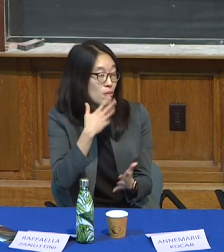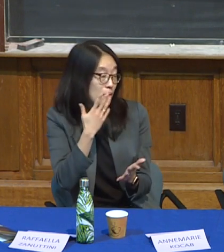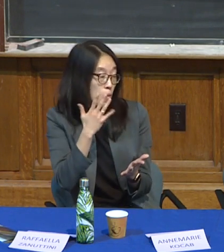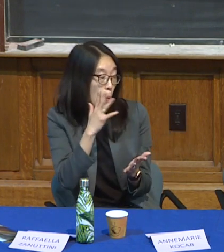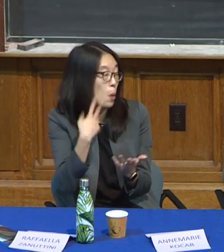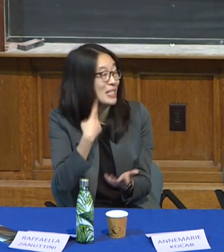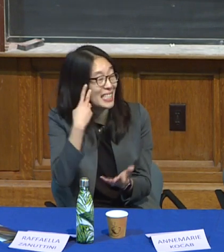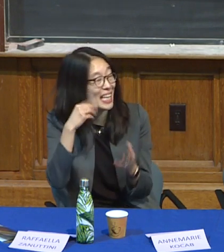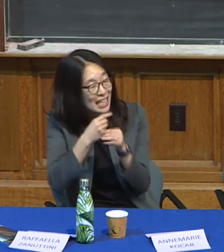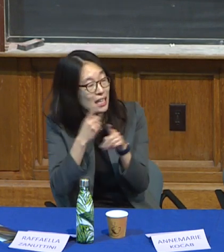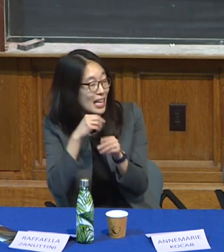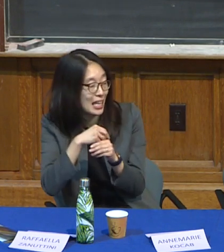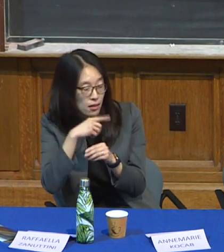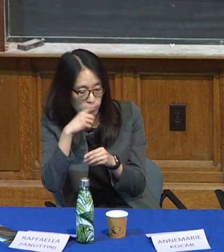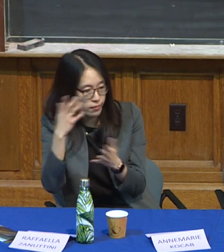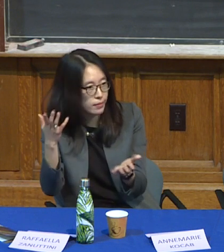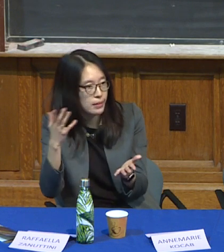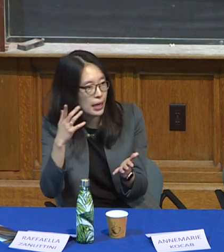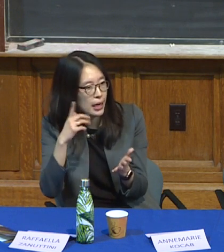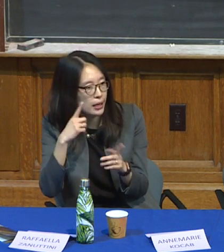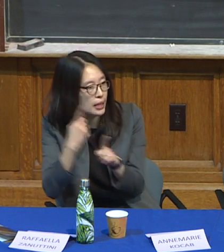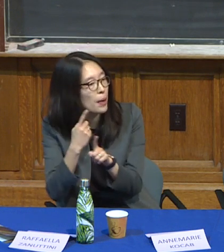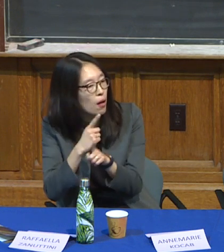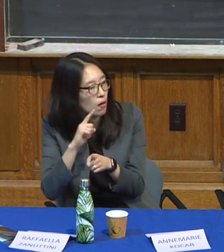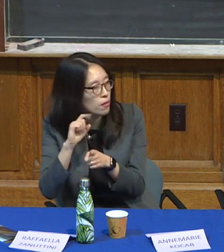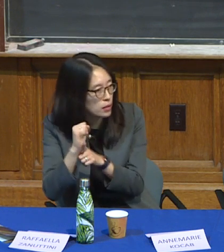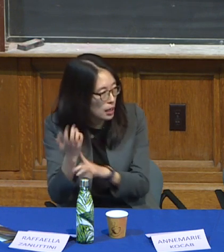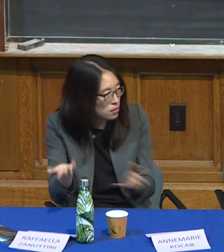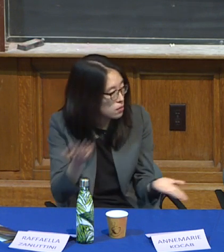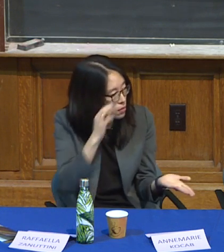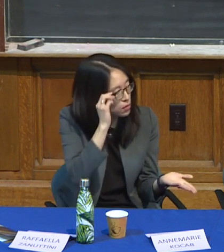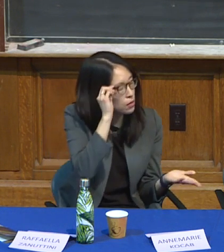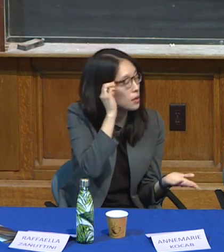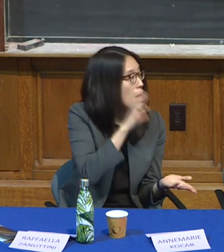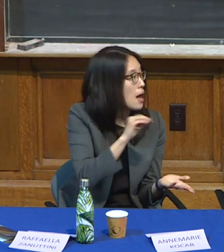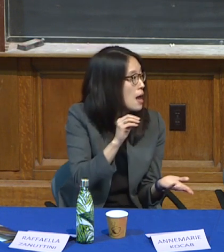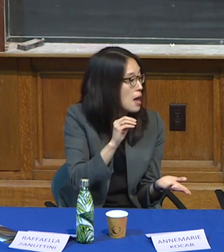on par with what we would see in a typically developing situation.